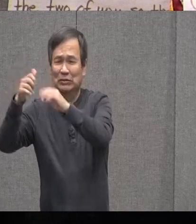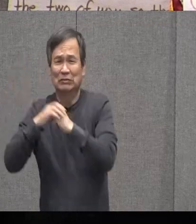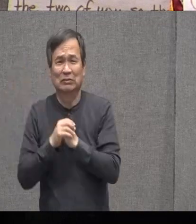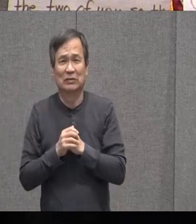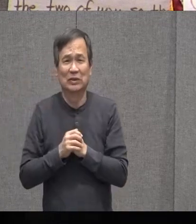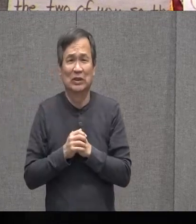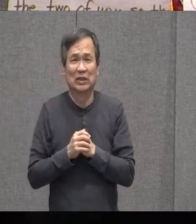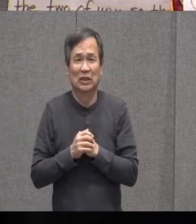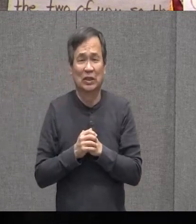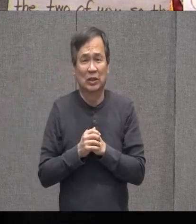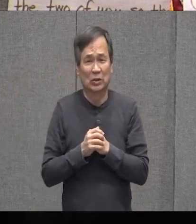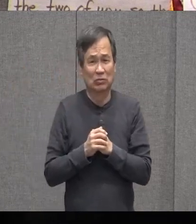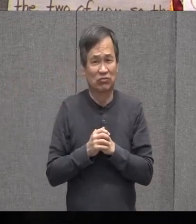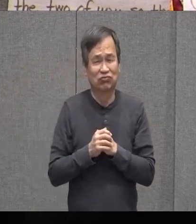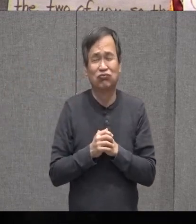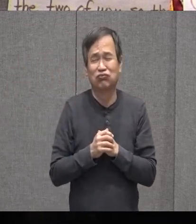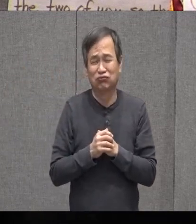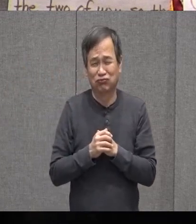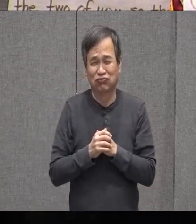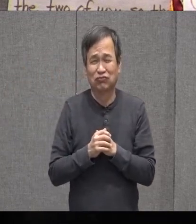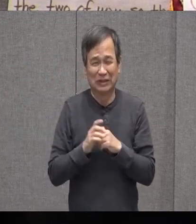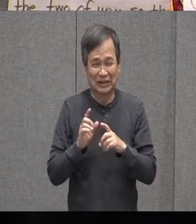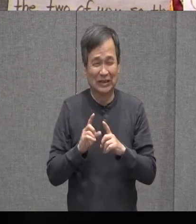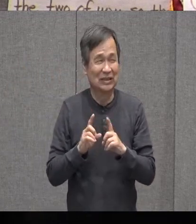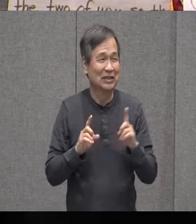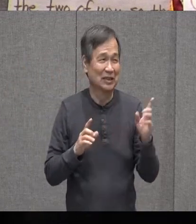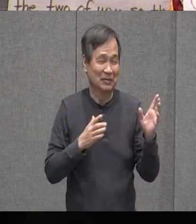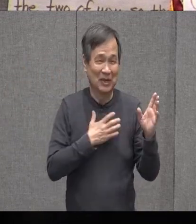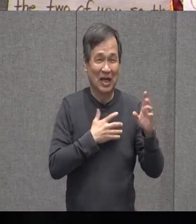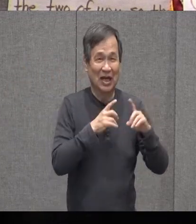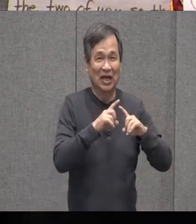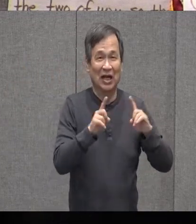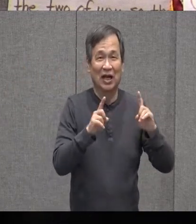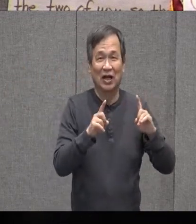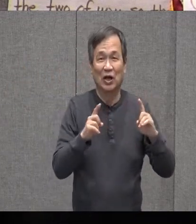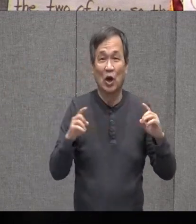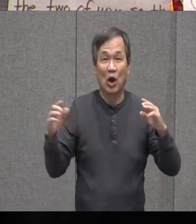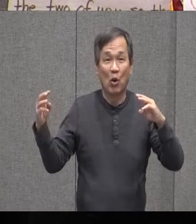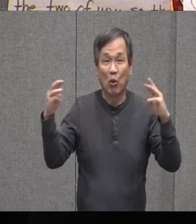That's a real close number, but yeah let's see. I think we have a war! We have a war!